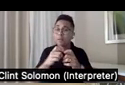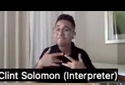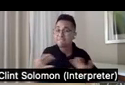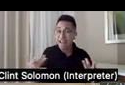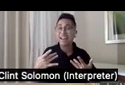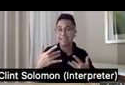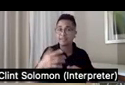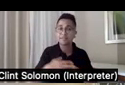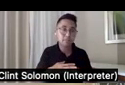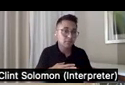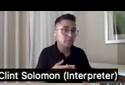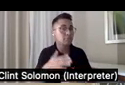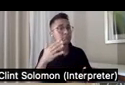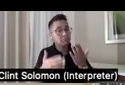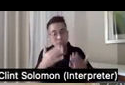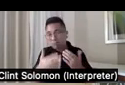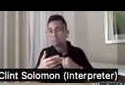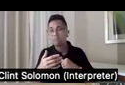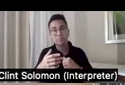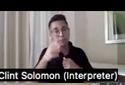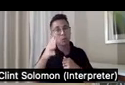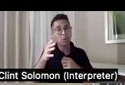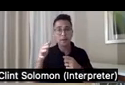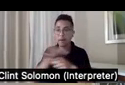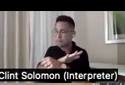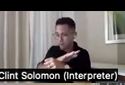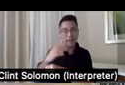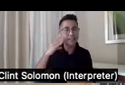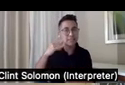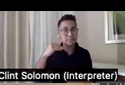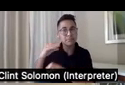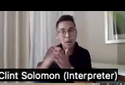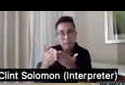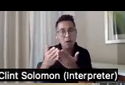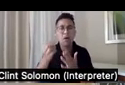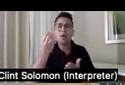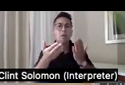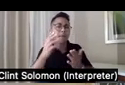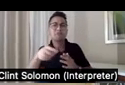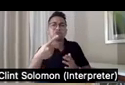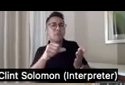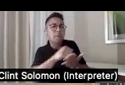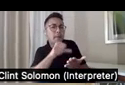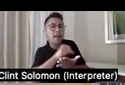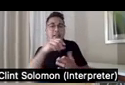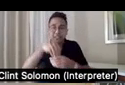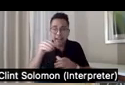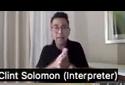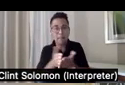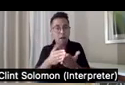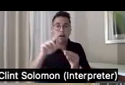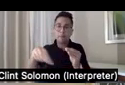it might become an entire experience book or maybe a page in a book about experiences in room 12.